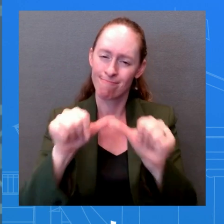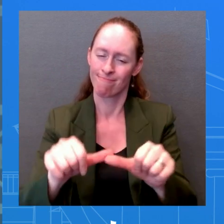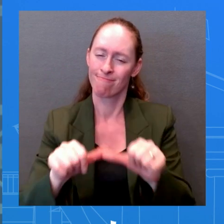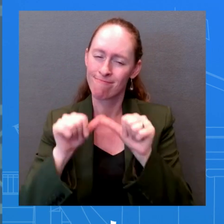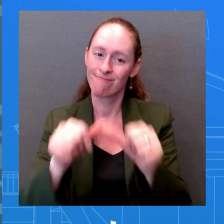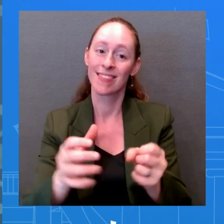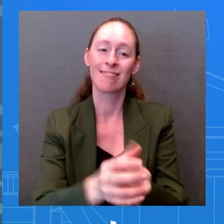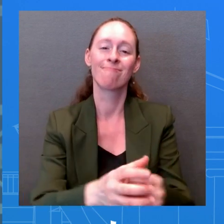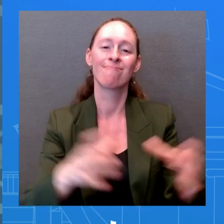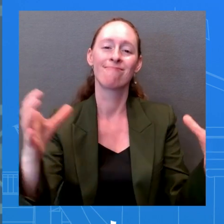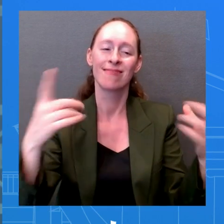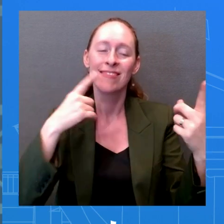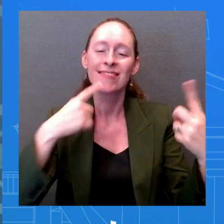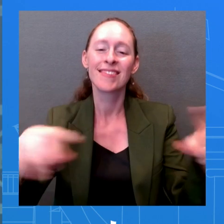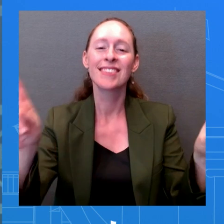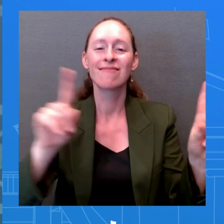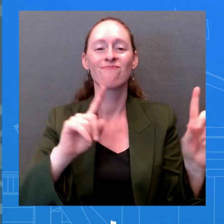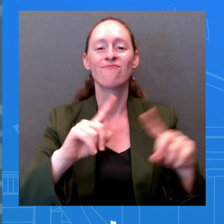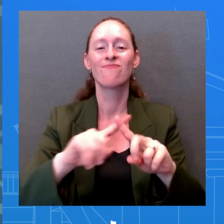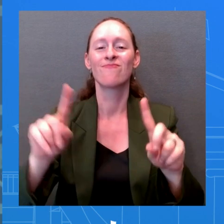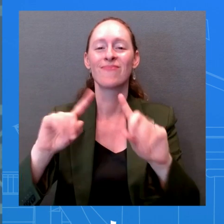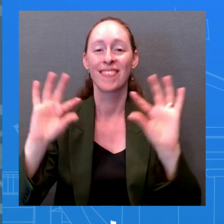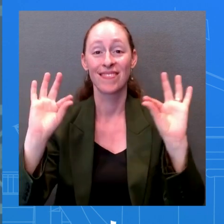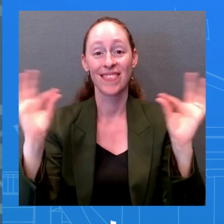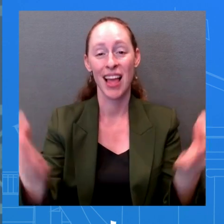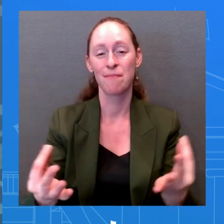Okay, a couple -- a couple more -- more at the top for you all.